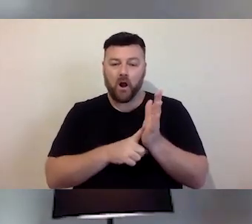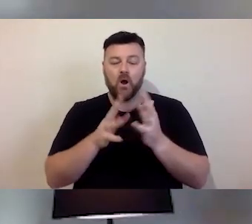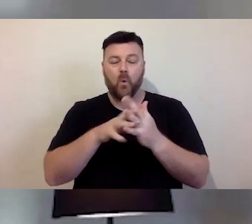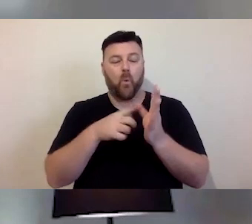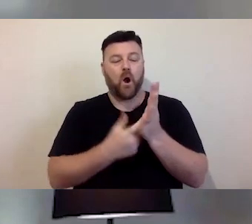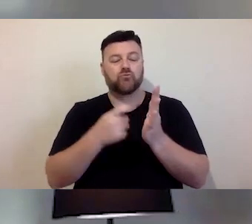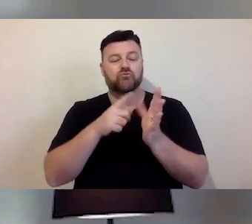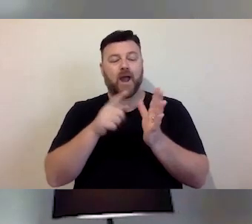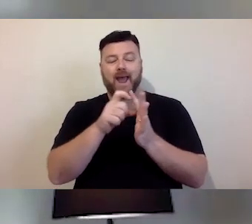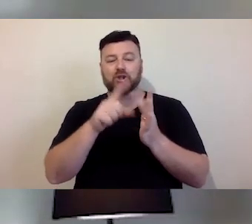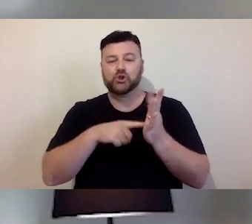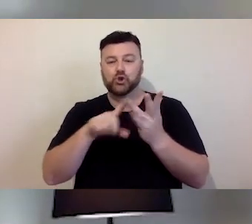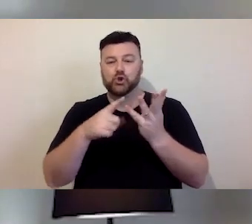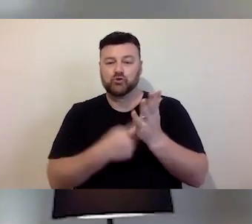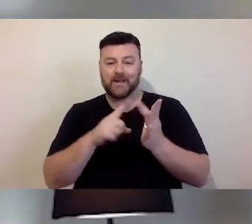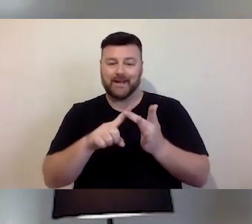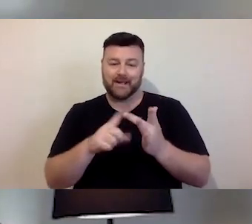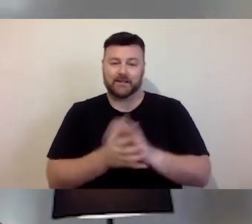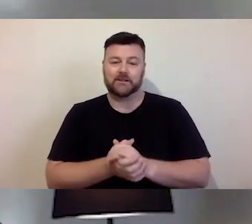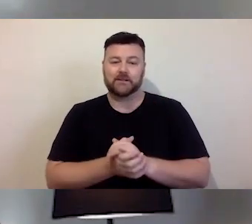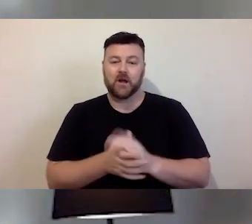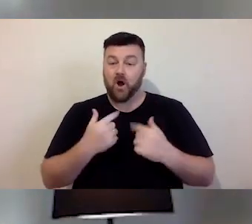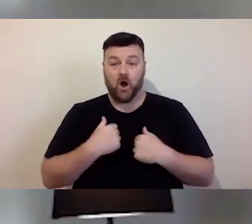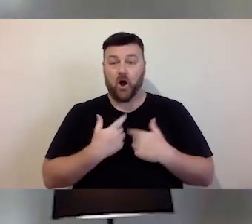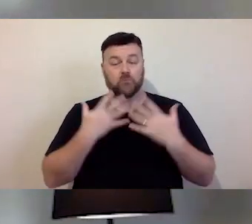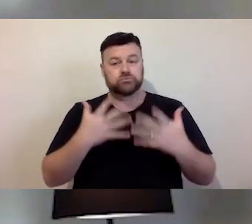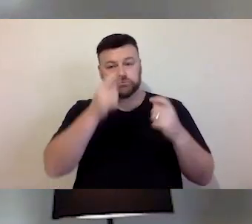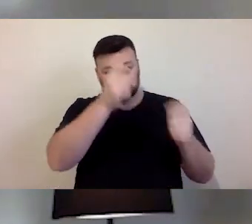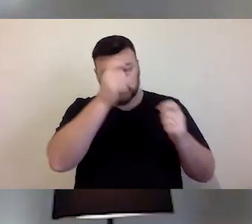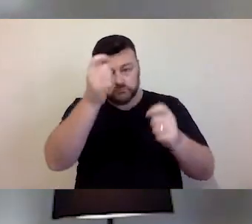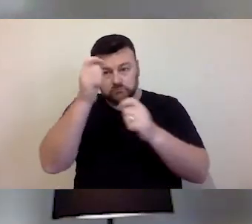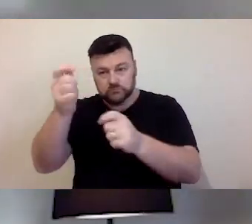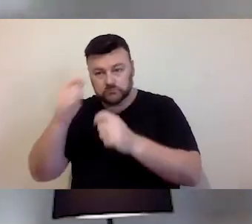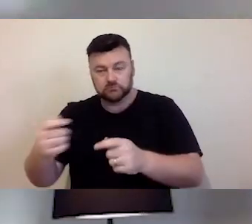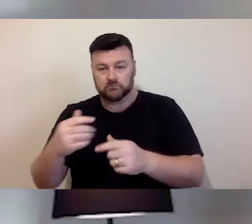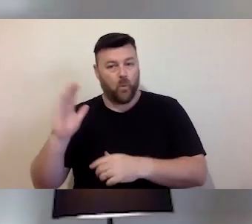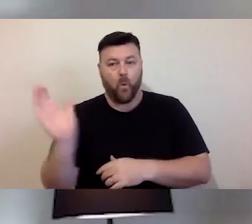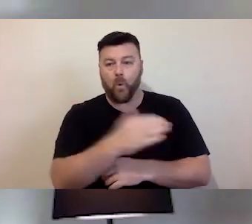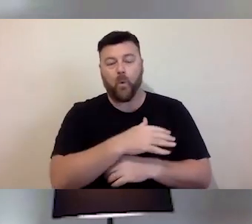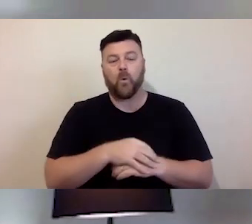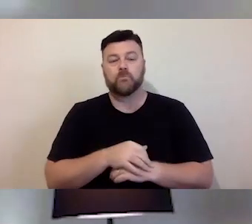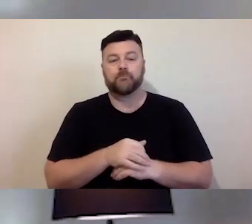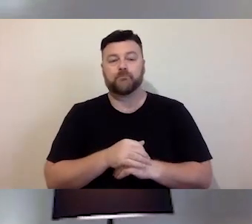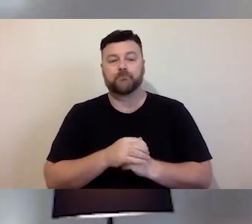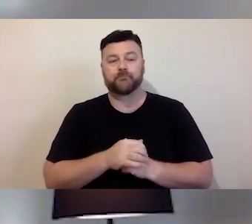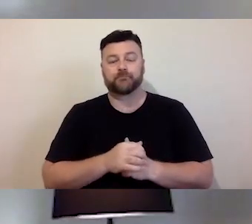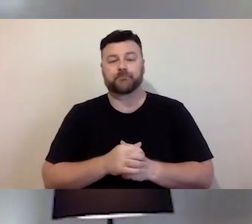my deep respects to these people and their countries in which you may streaming in today.